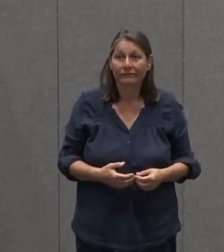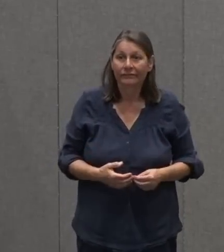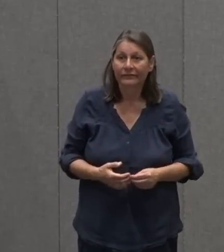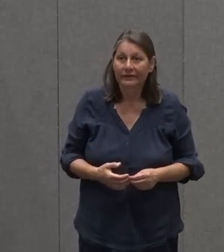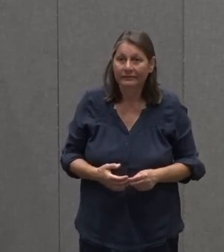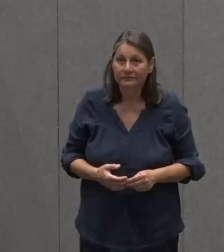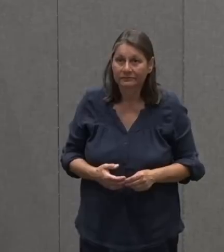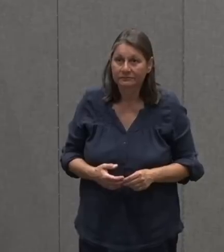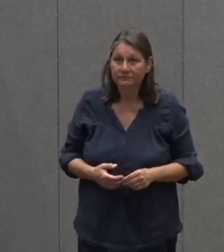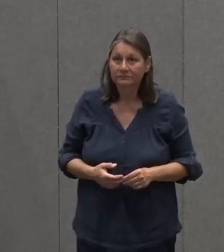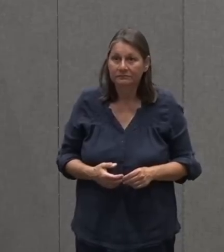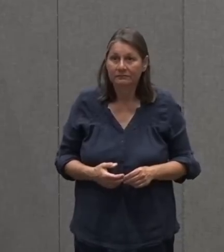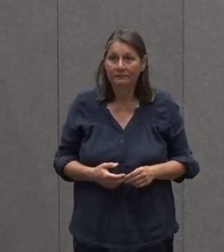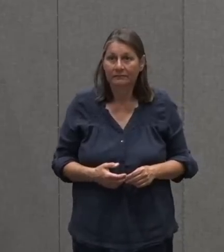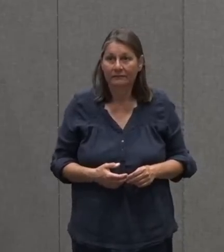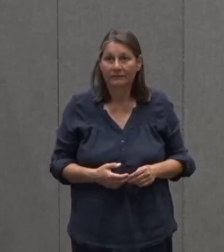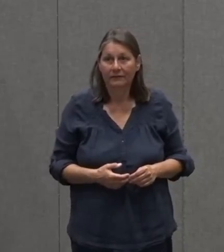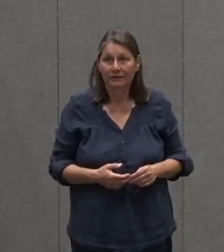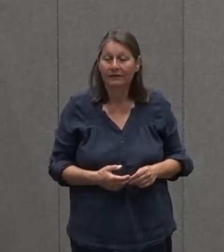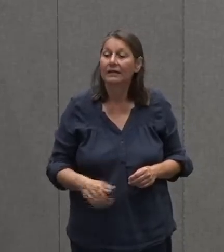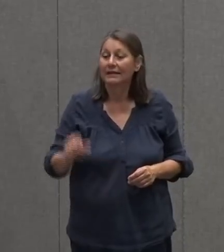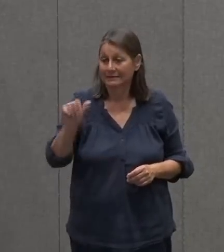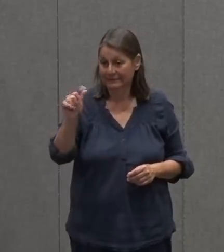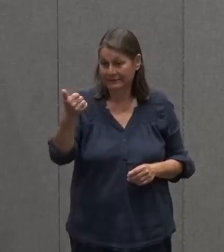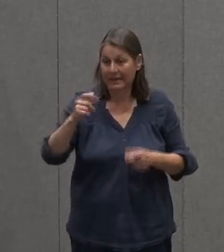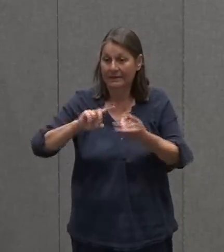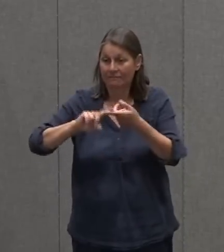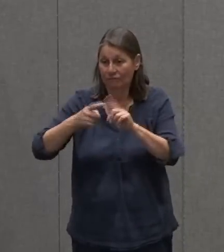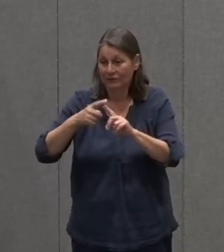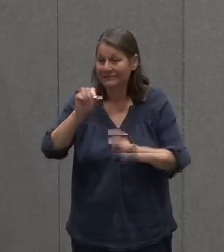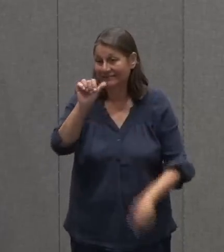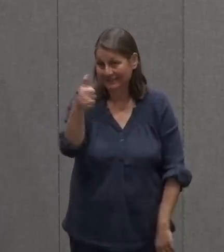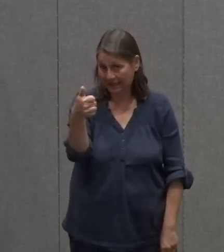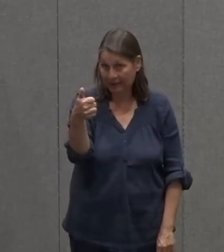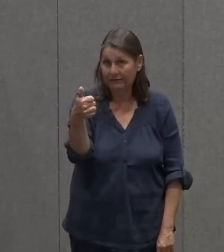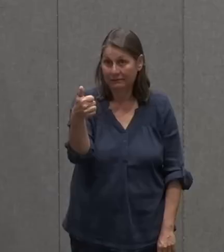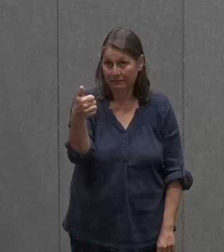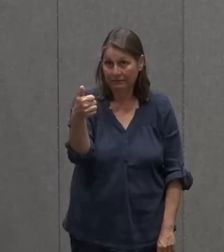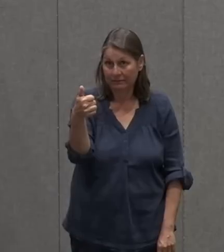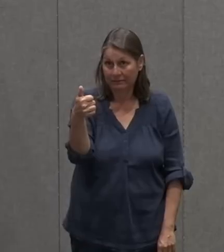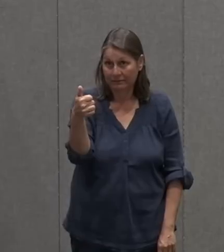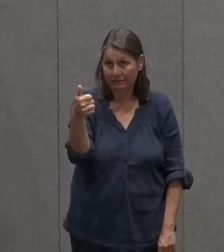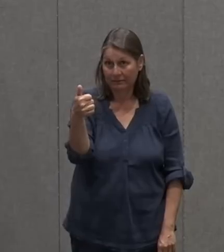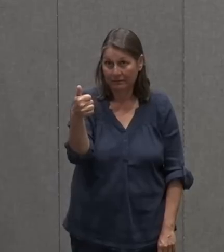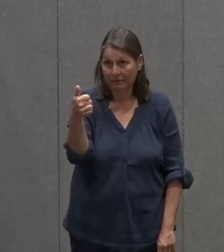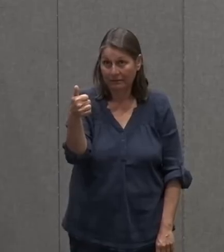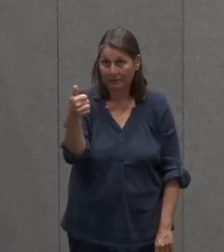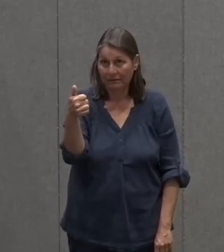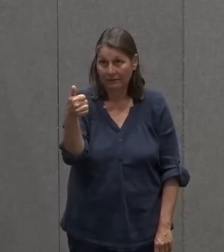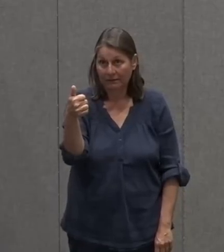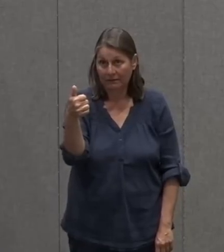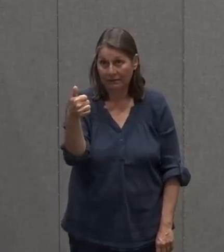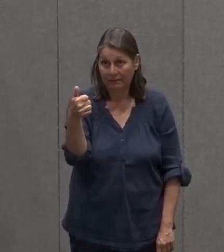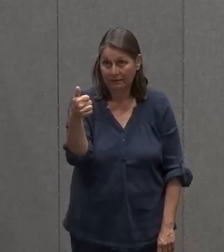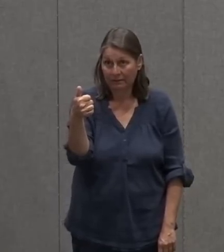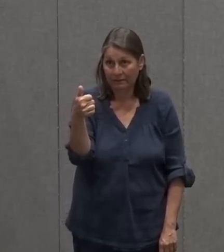Well, we know there's at least, there's ten friends that are reading. We know three more of those friends are reading these books.